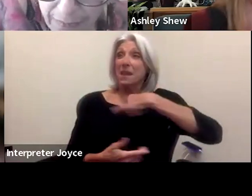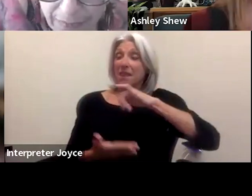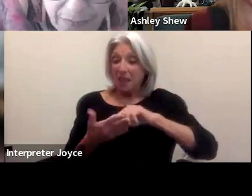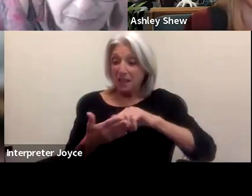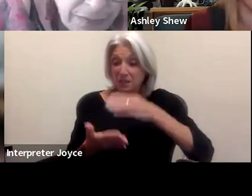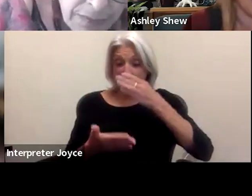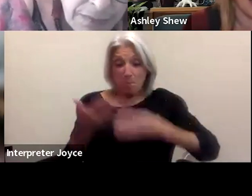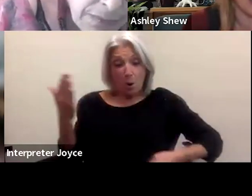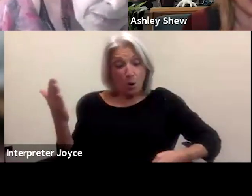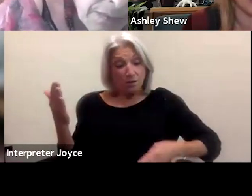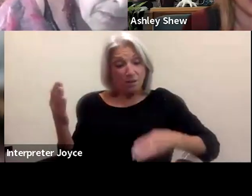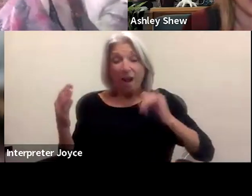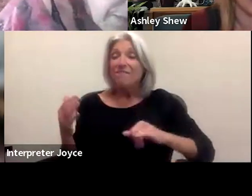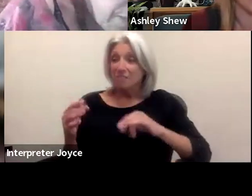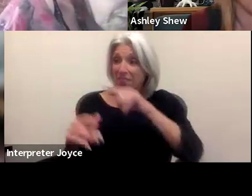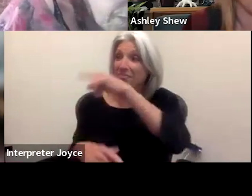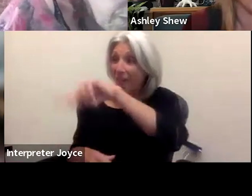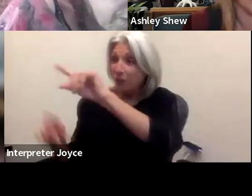of the group that matters, and to always